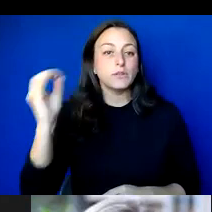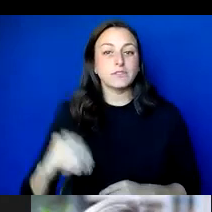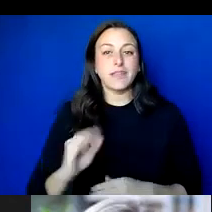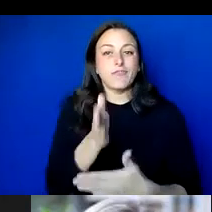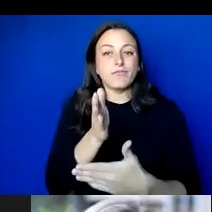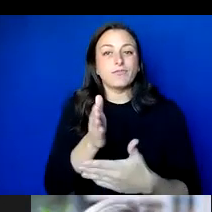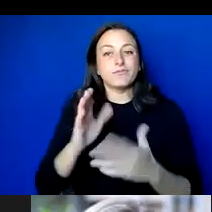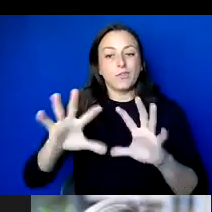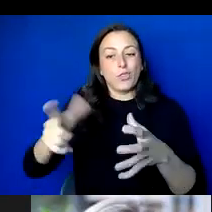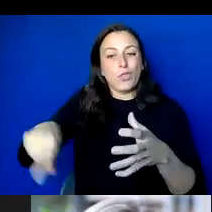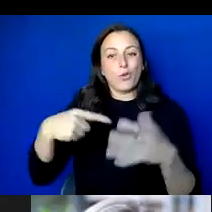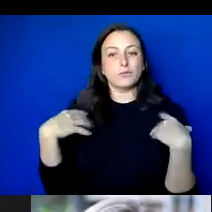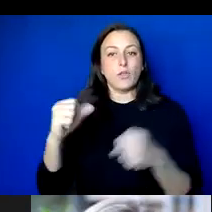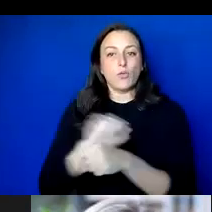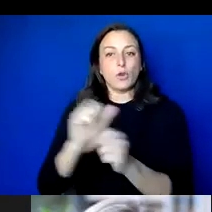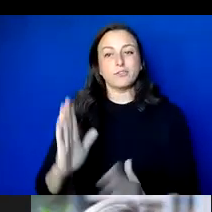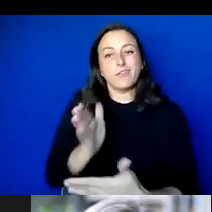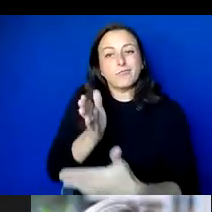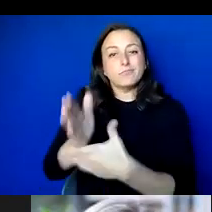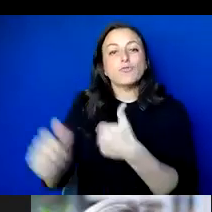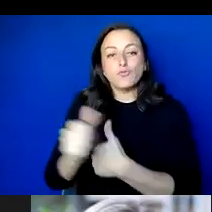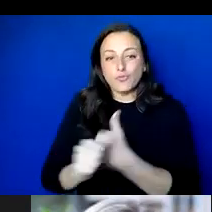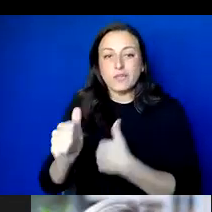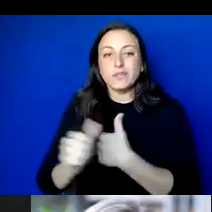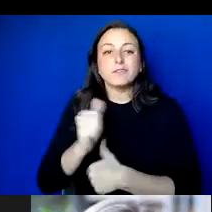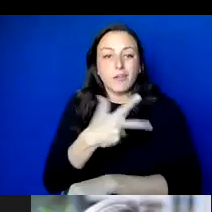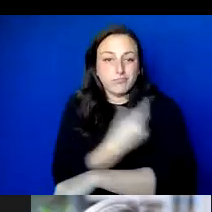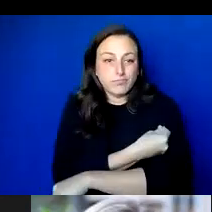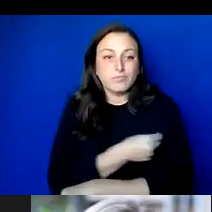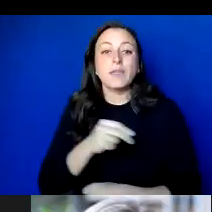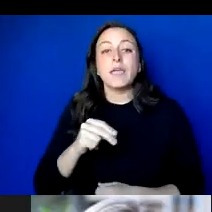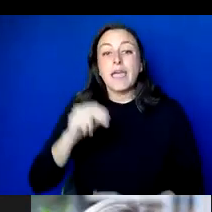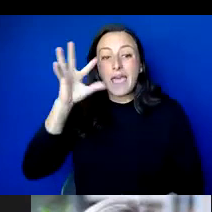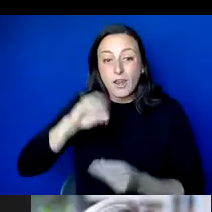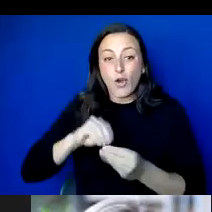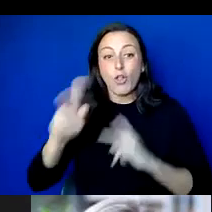first doses of vaccine and 39 percent of all Coloradans aged 70 and older have received